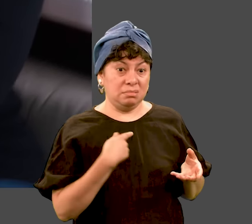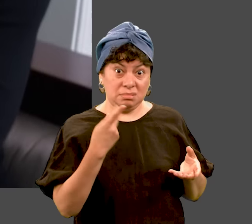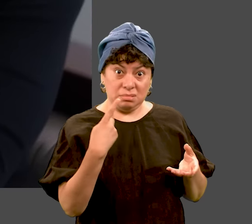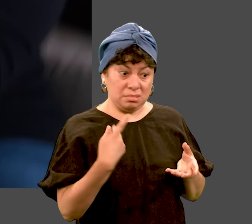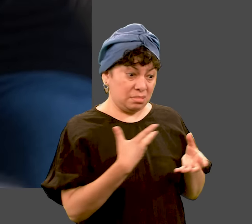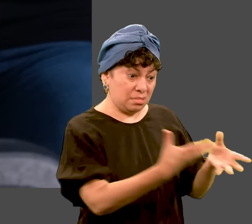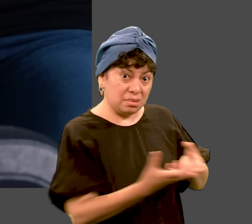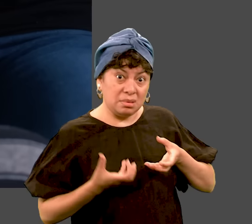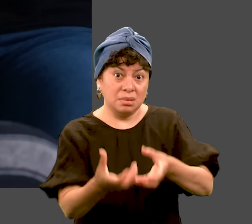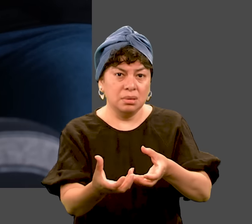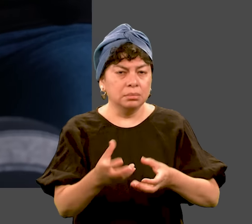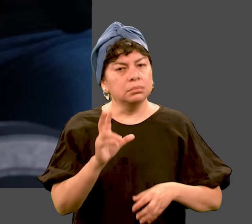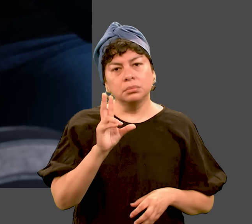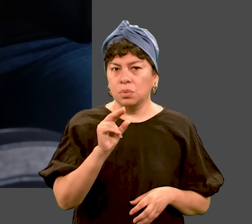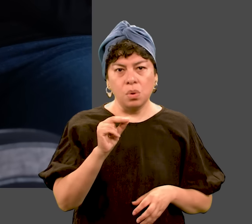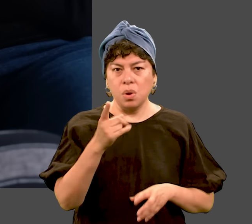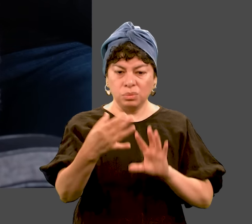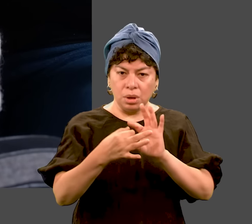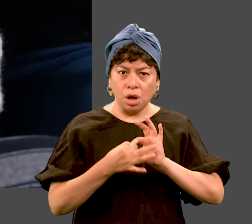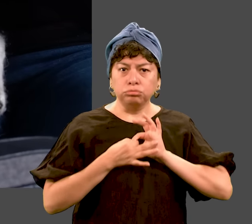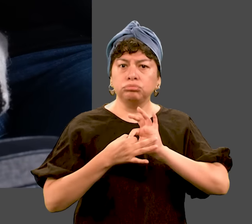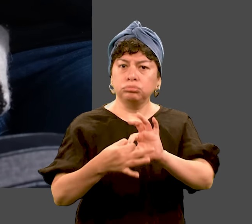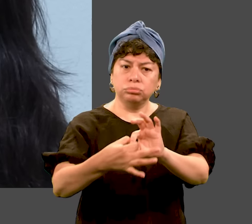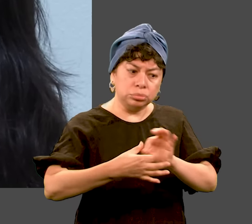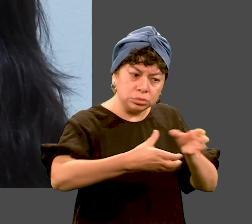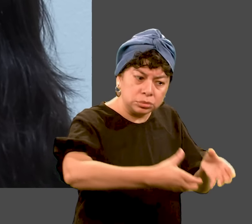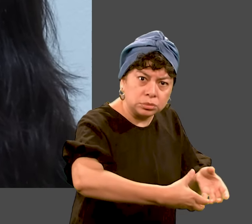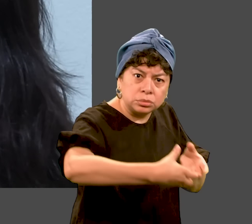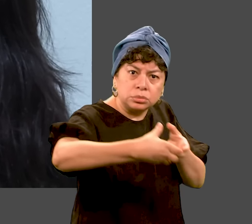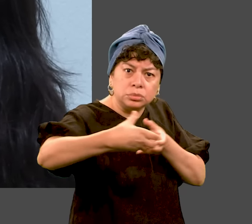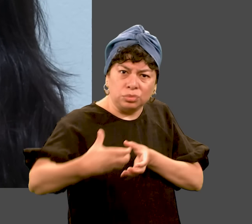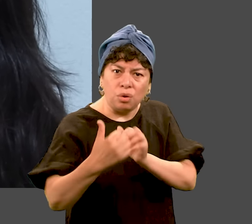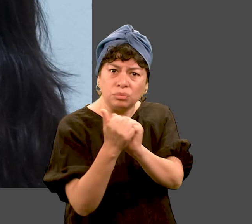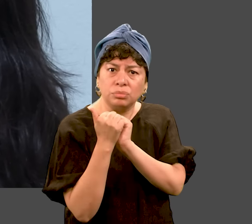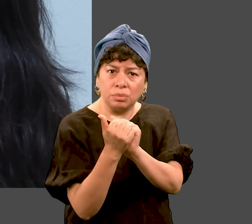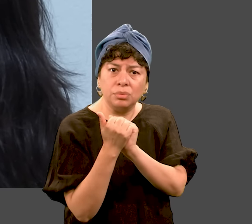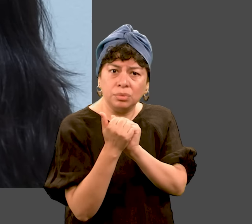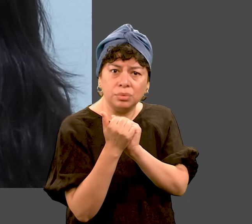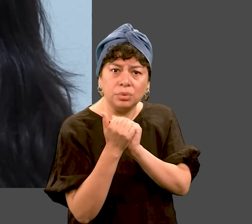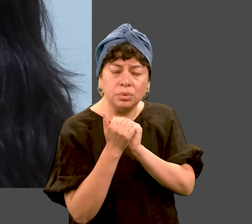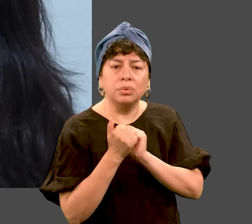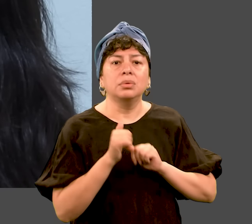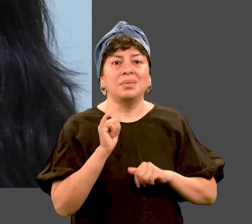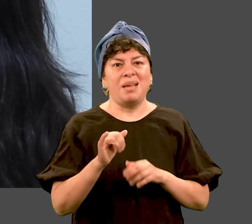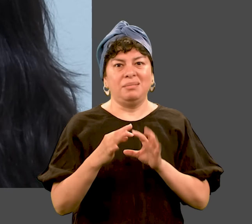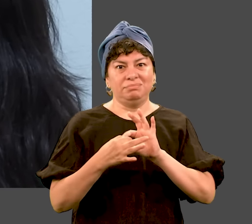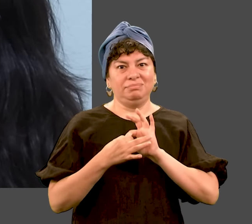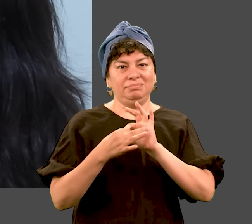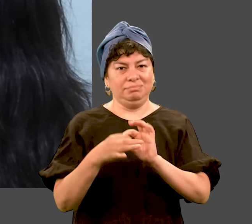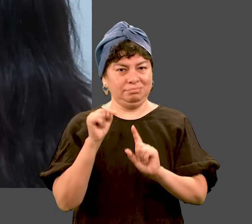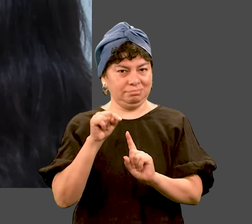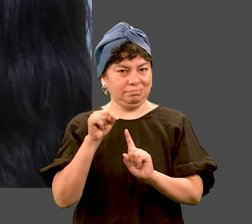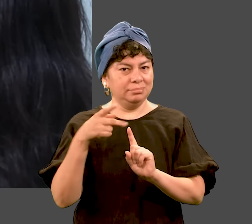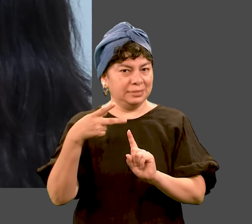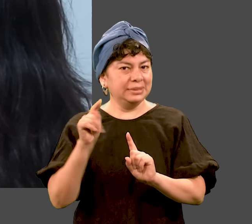You are going to be reaching with me in copresence. Copresence is an concept in Protactile movement